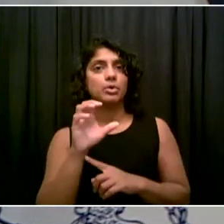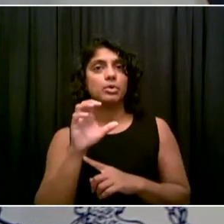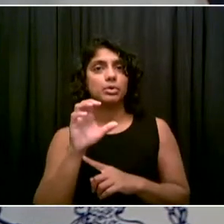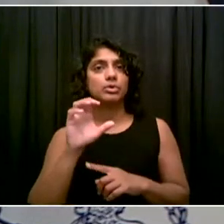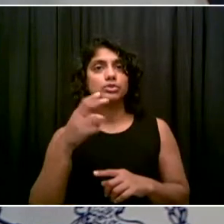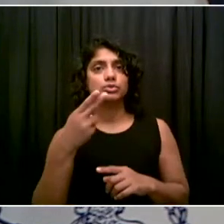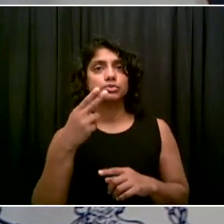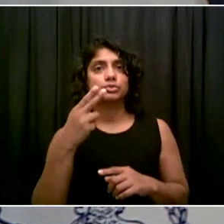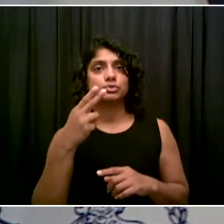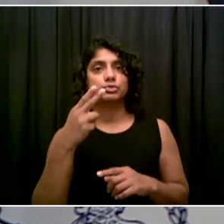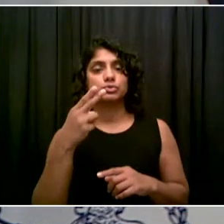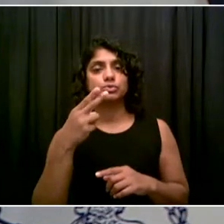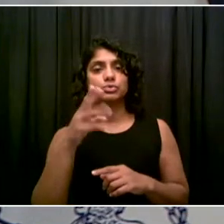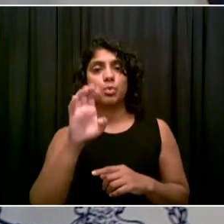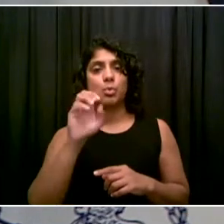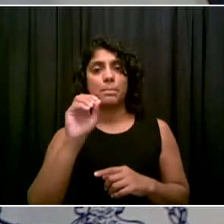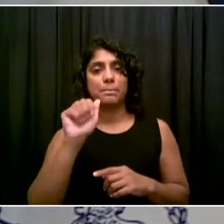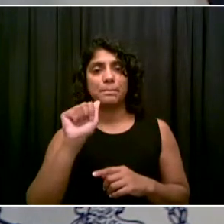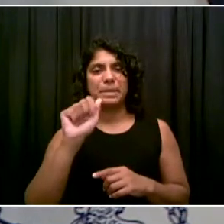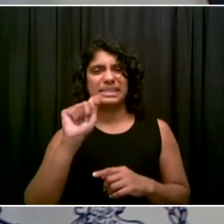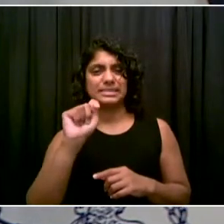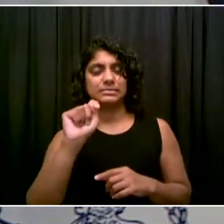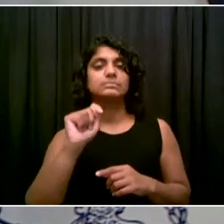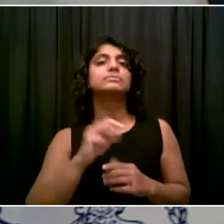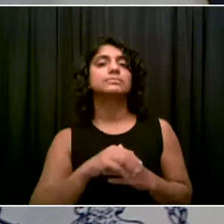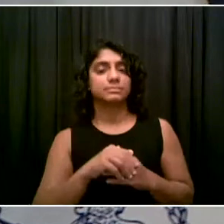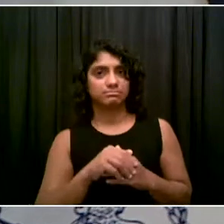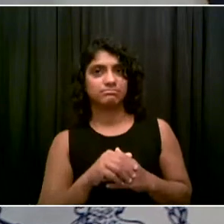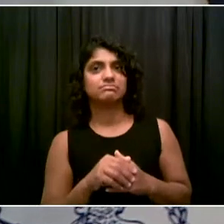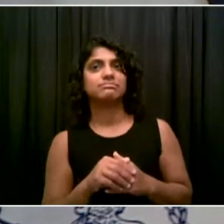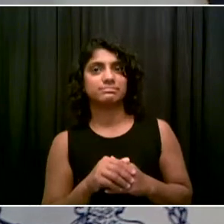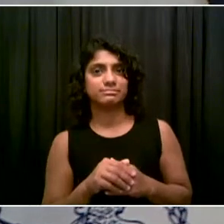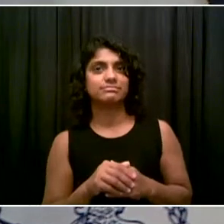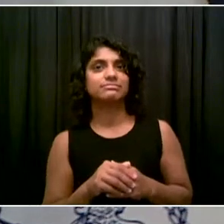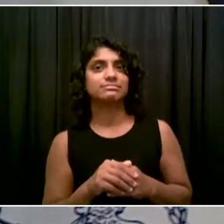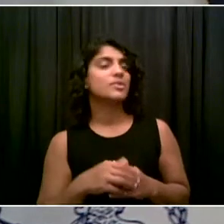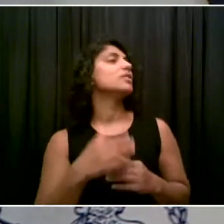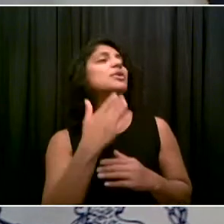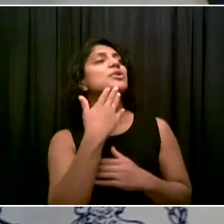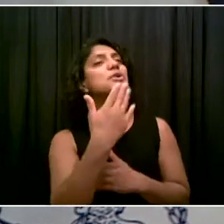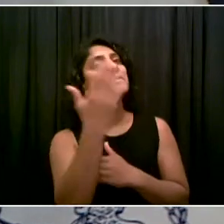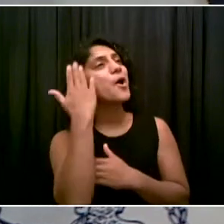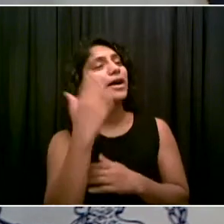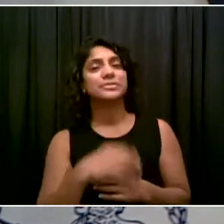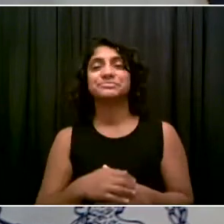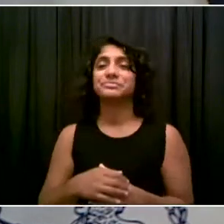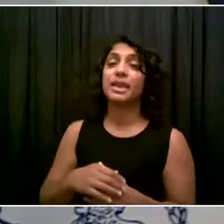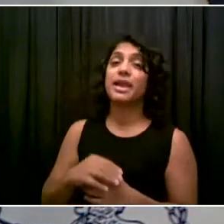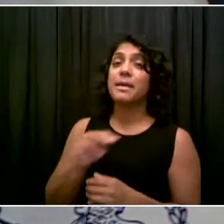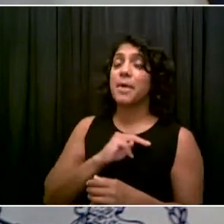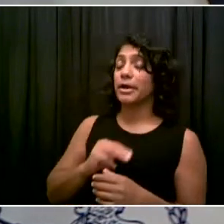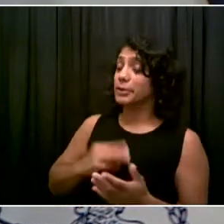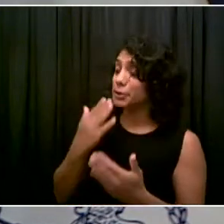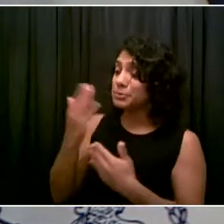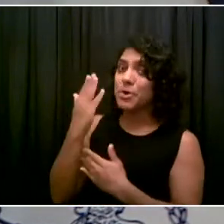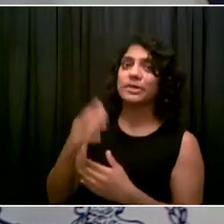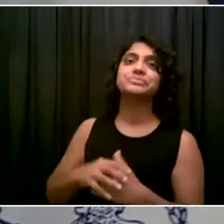ALEX ZIMMERMAN FROM CHOCKSFEED. Reporte r: MR. MAYOR, HOW